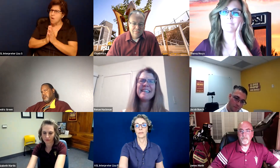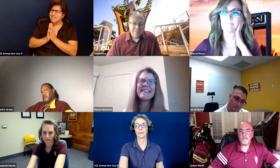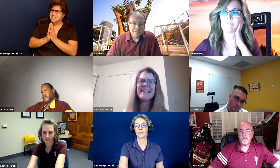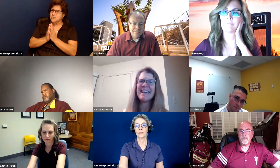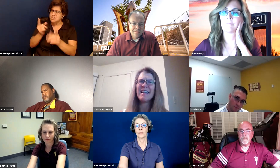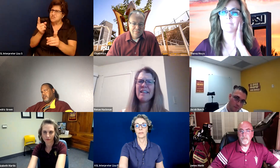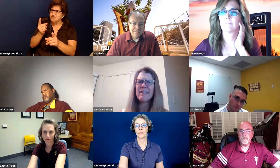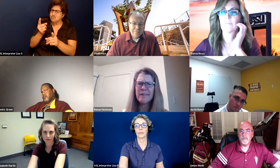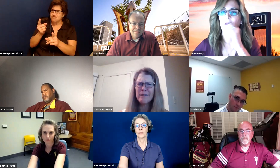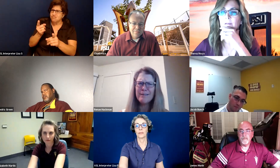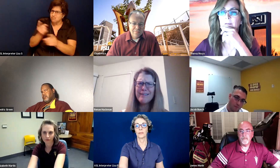for me to get through.